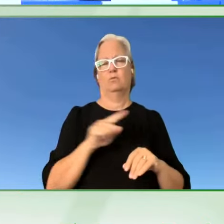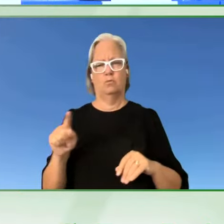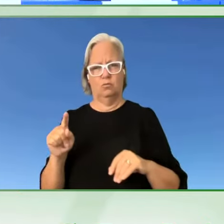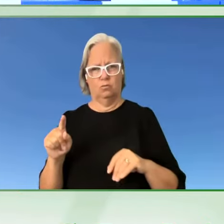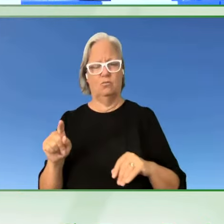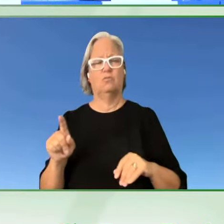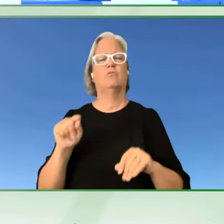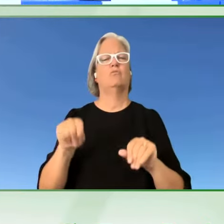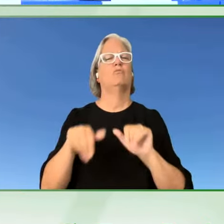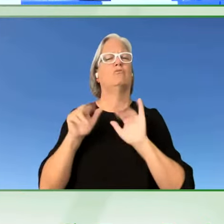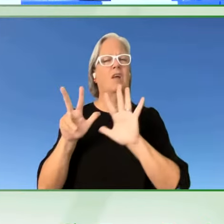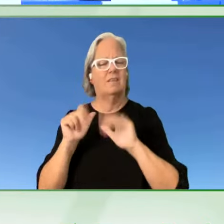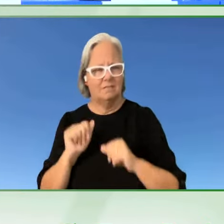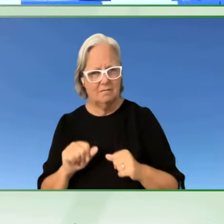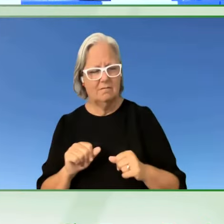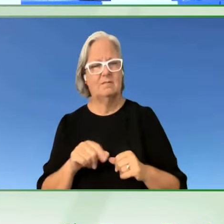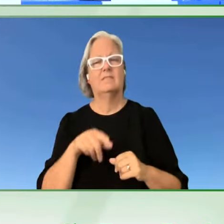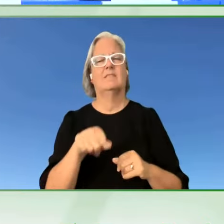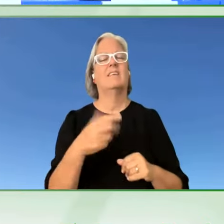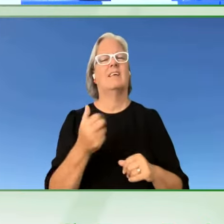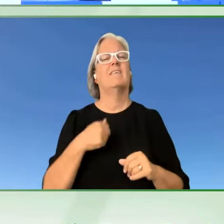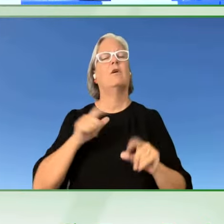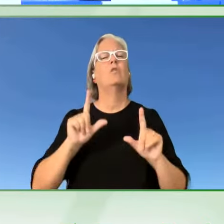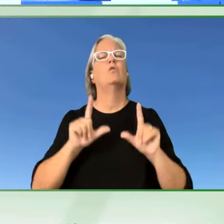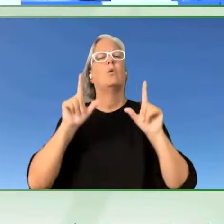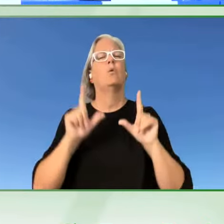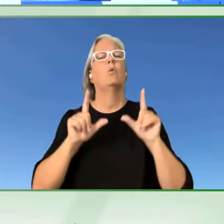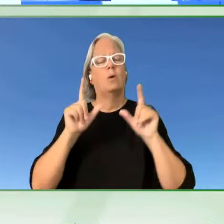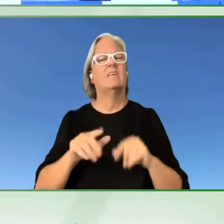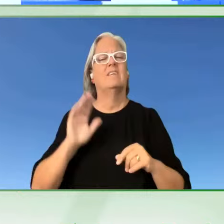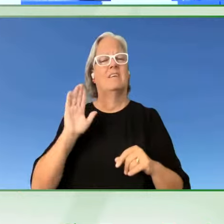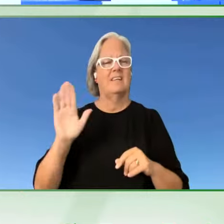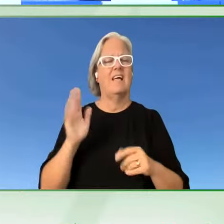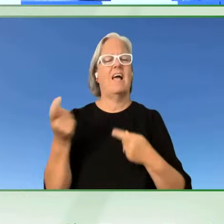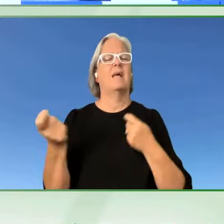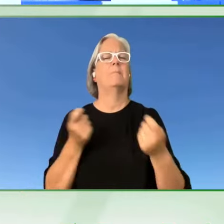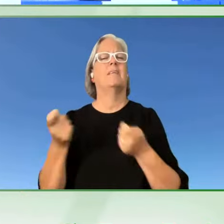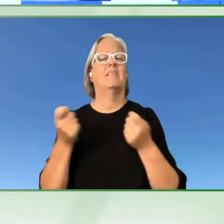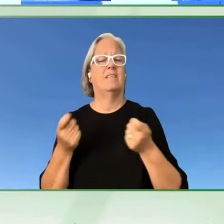empowering students to become an inclusion superhero.